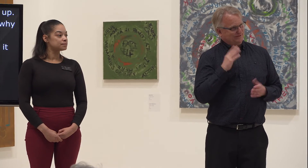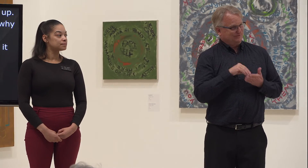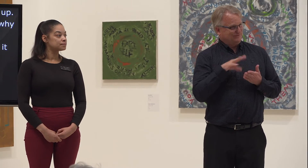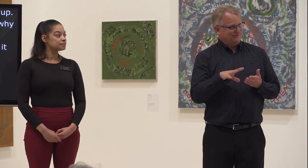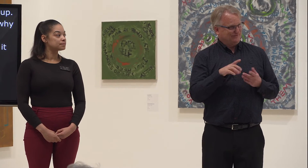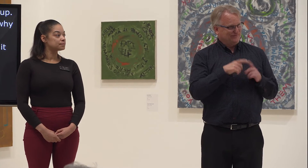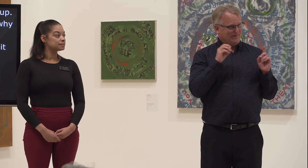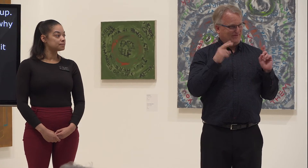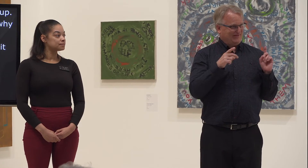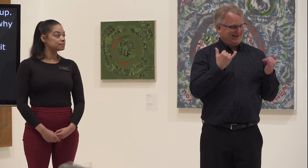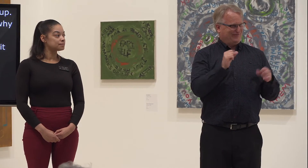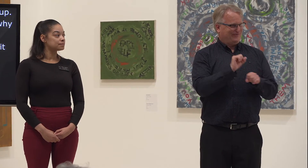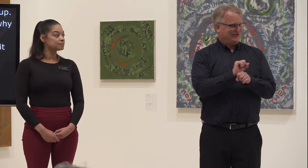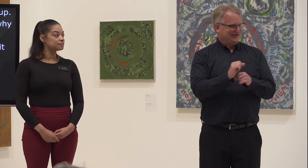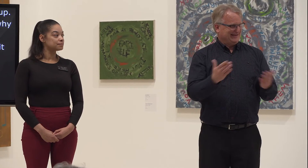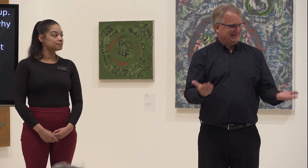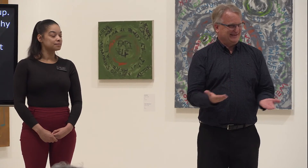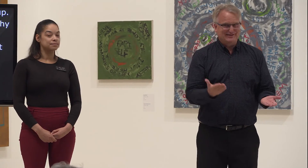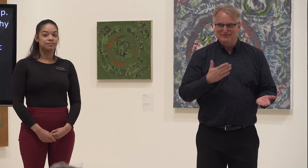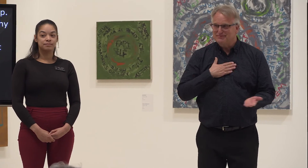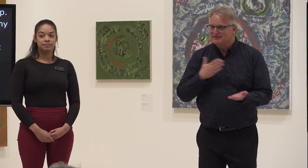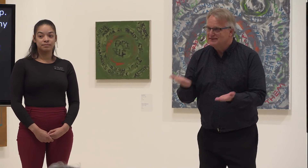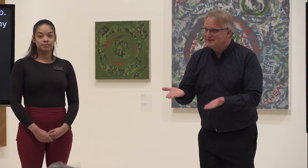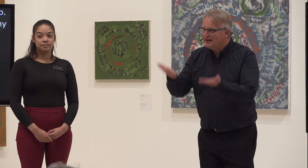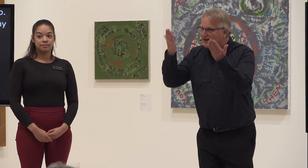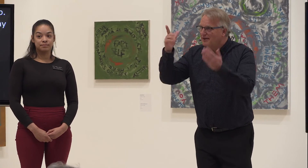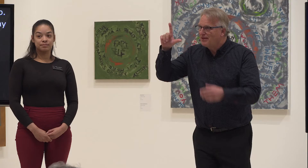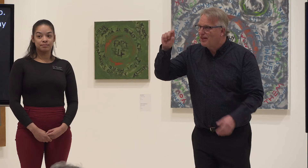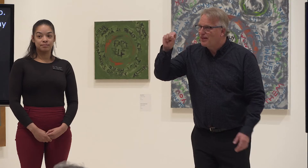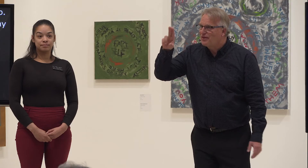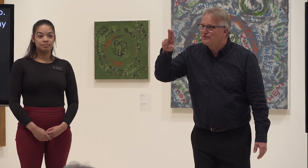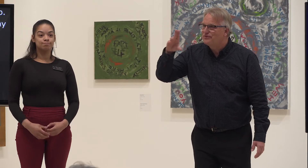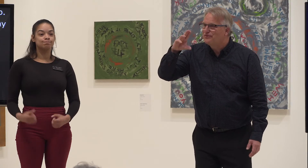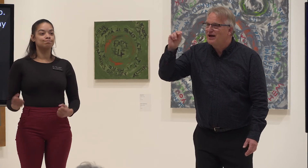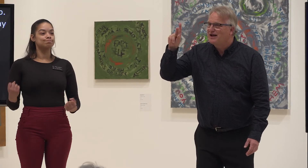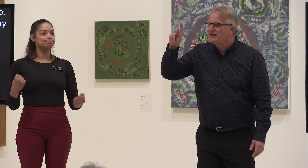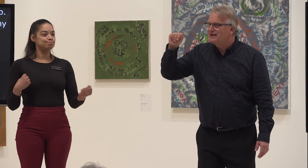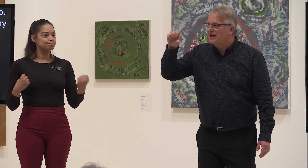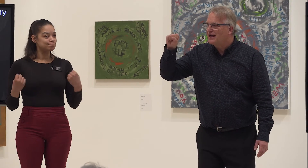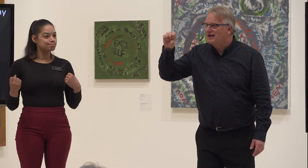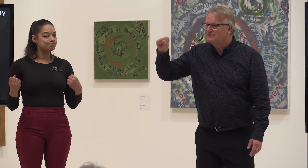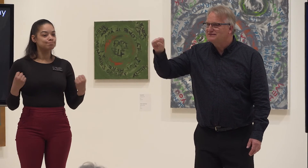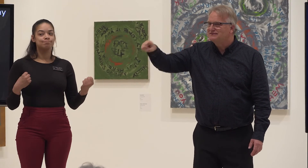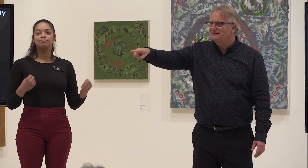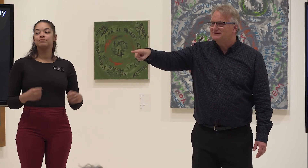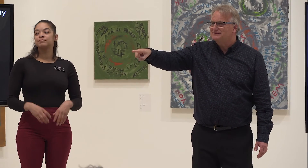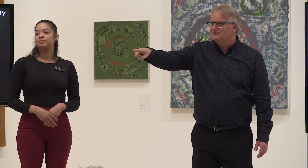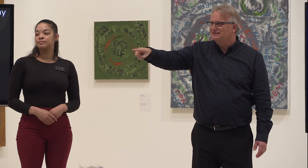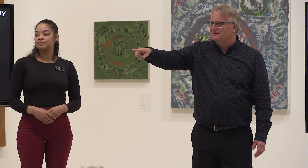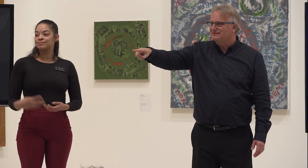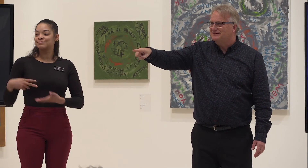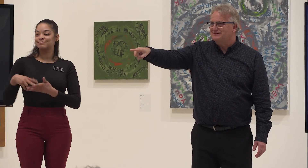I'm proud that two of my former students from Ohlone College are here. Please stand, Lourdes and Cassandra.